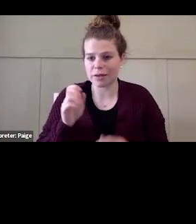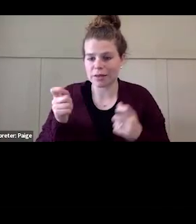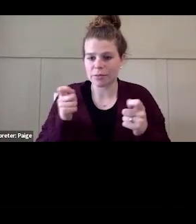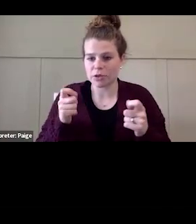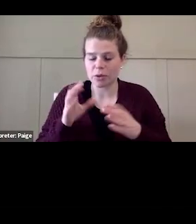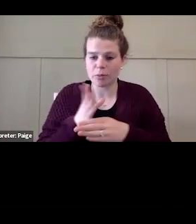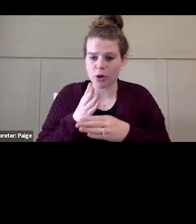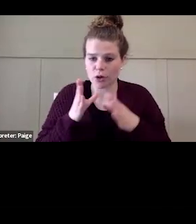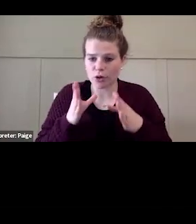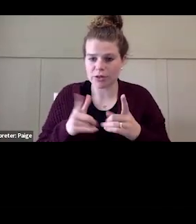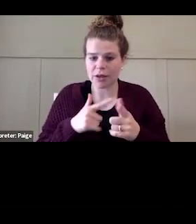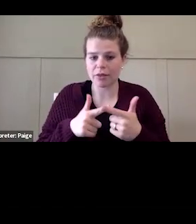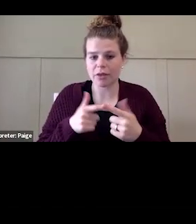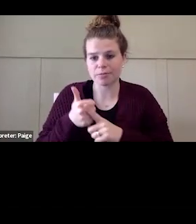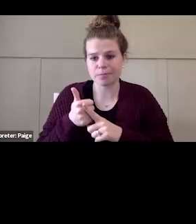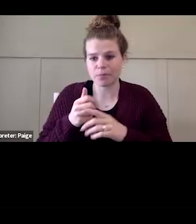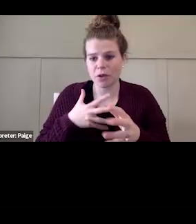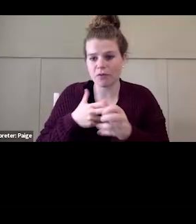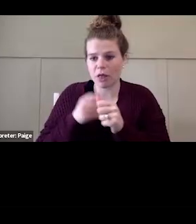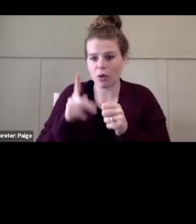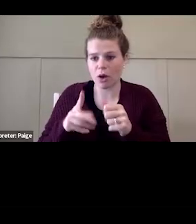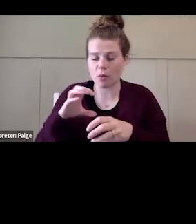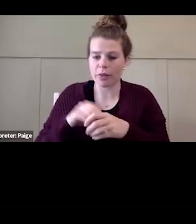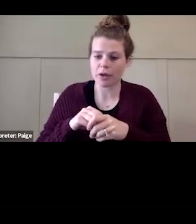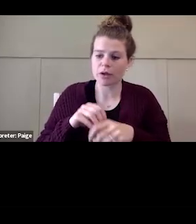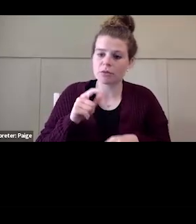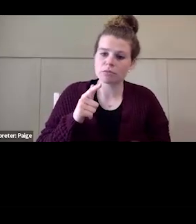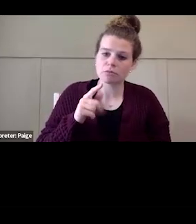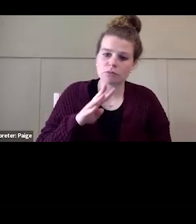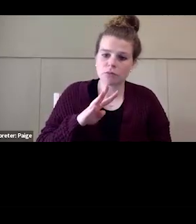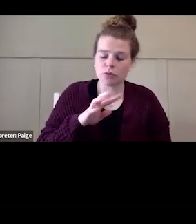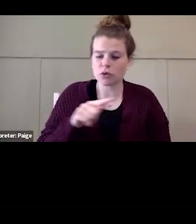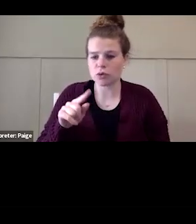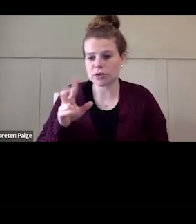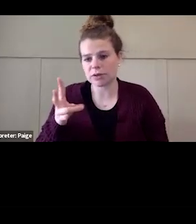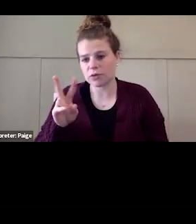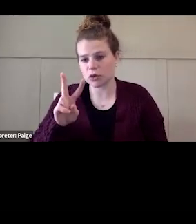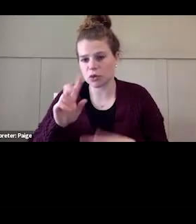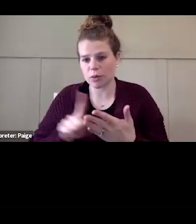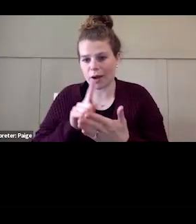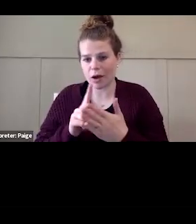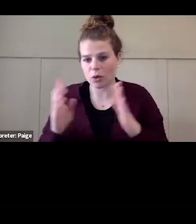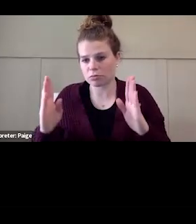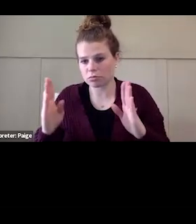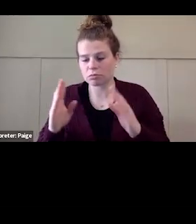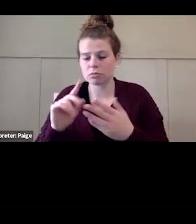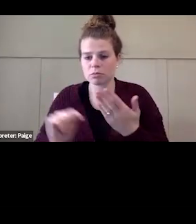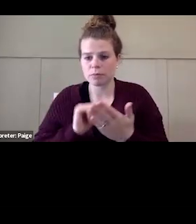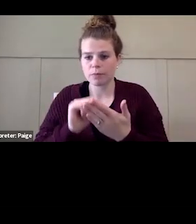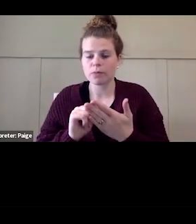who then are following up within a 24 to 72-hour period, and they conduct a needs assessment